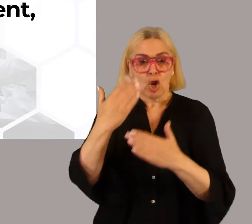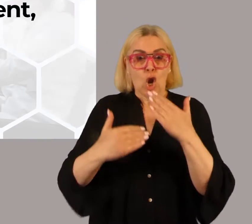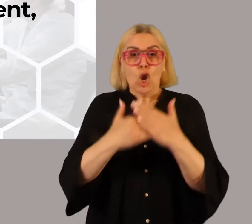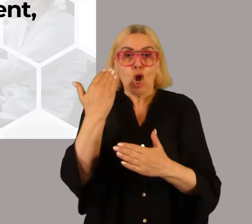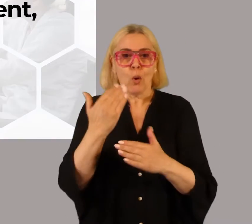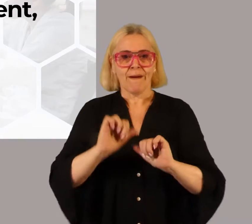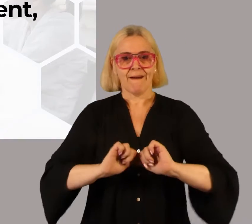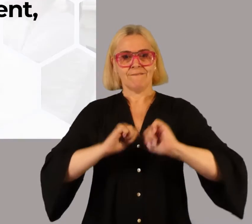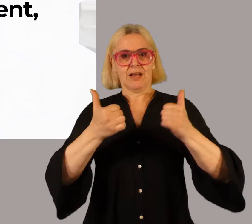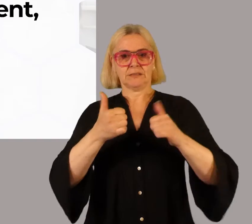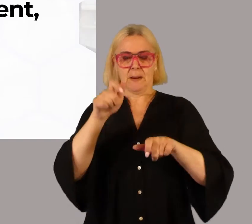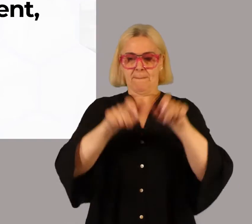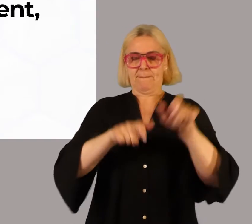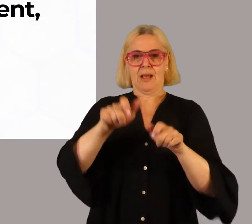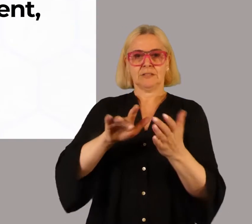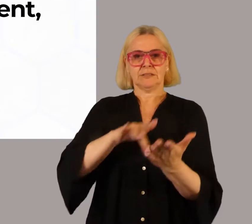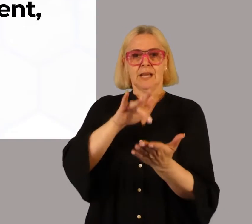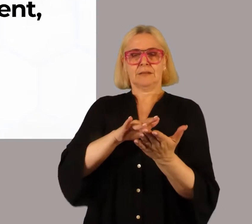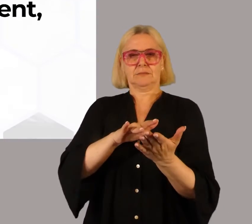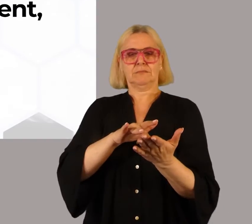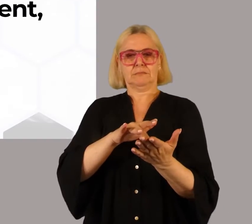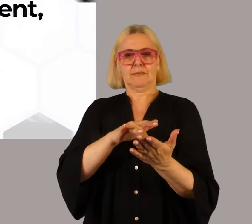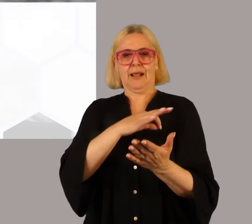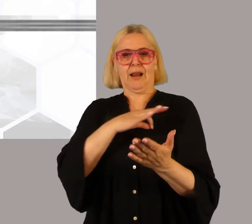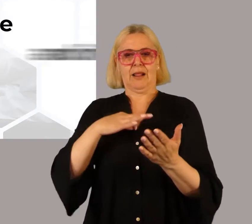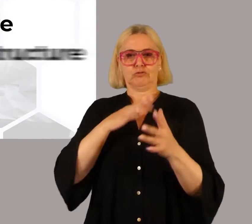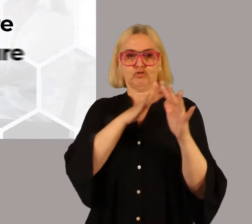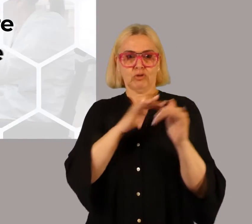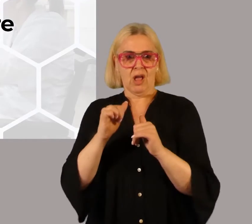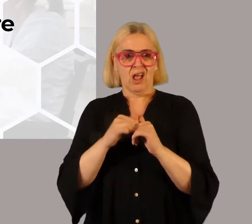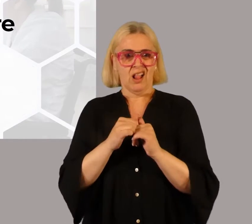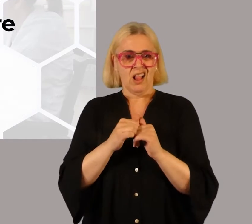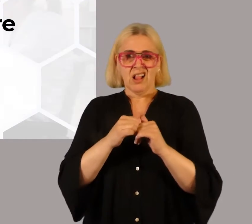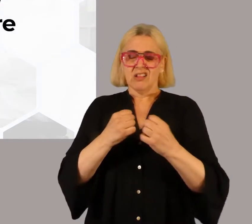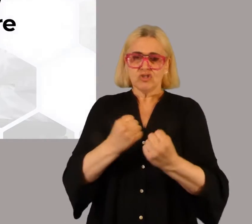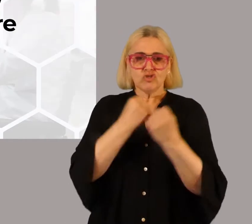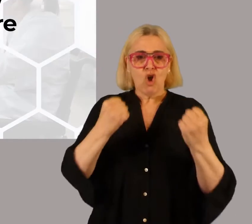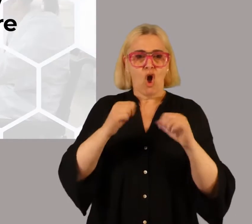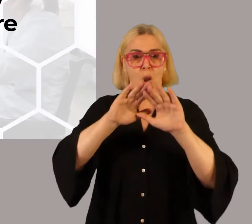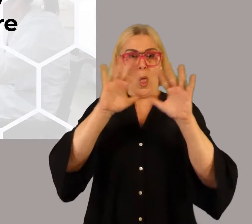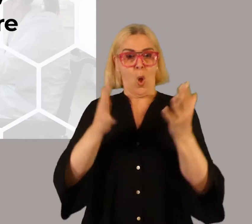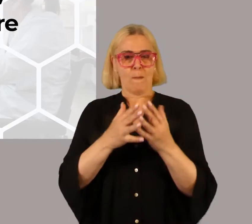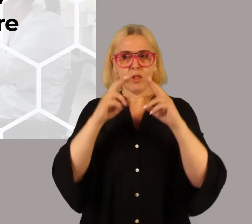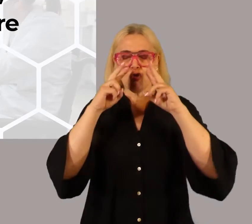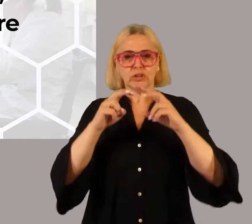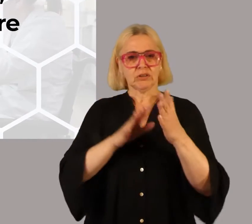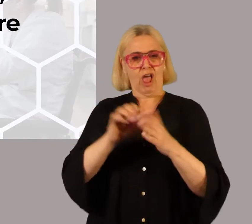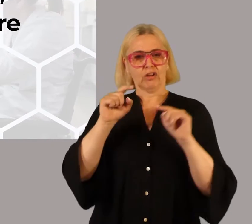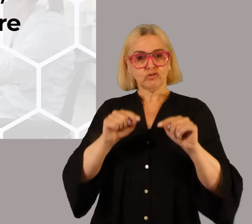efficient, patient-centred clinical trials and enable a robust global research culture and